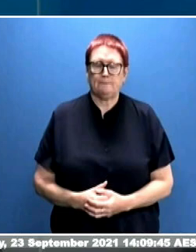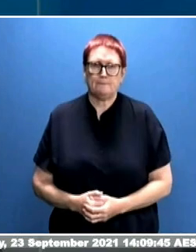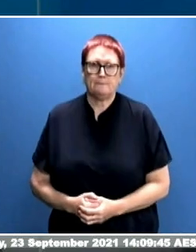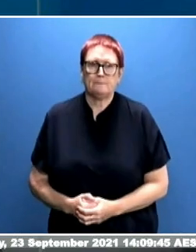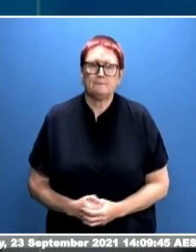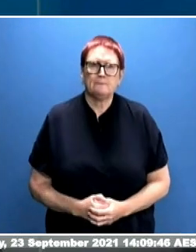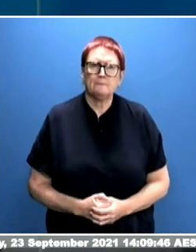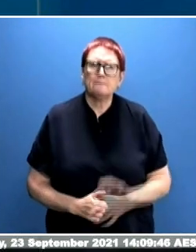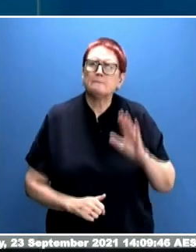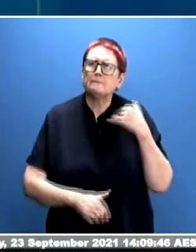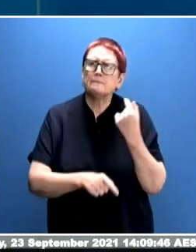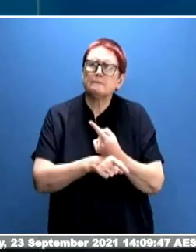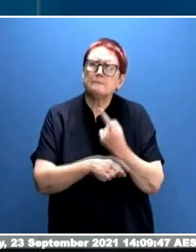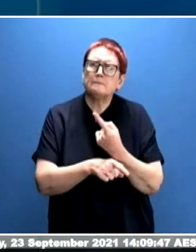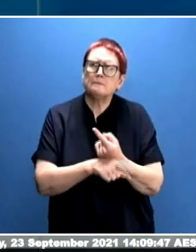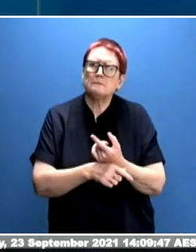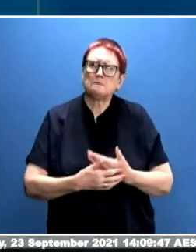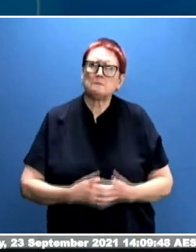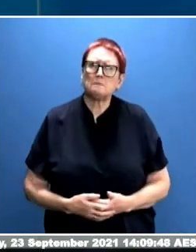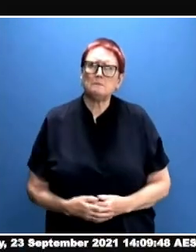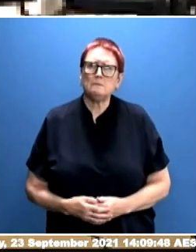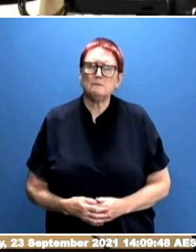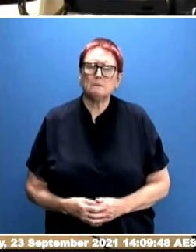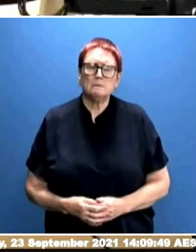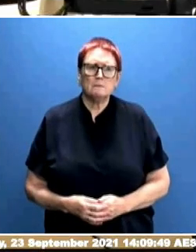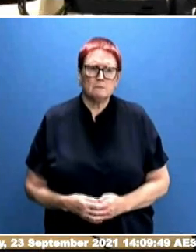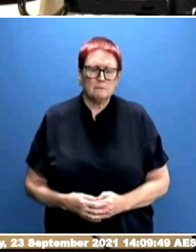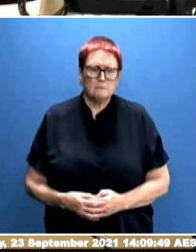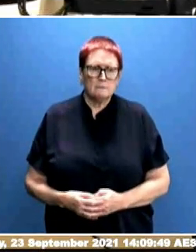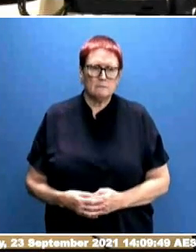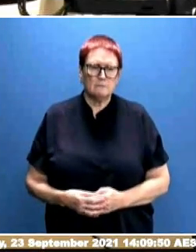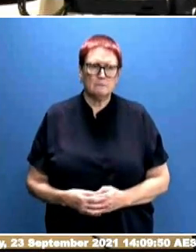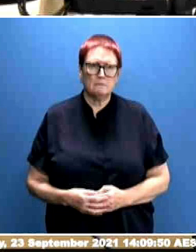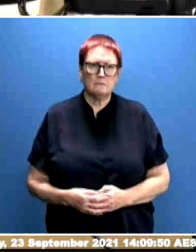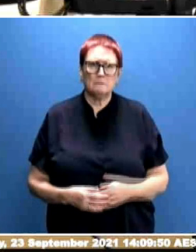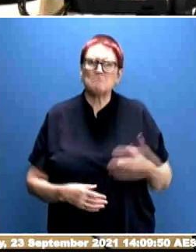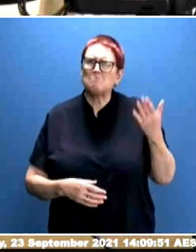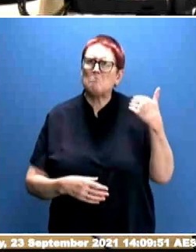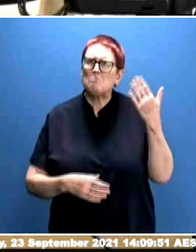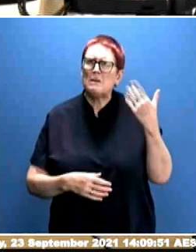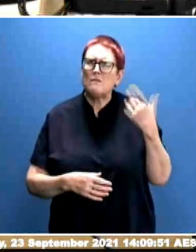You mentioned there about there previously being a proposal to